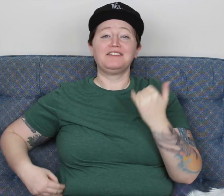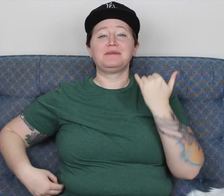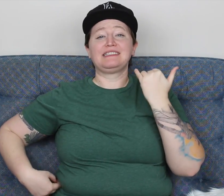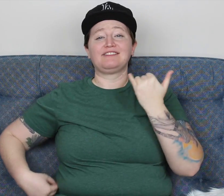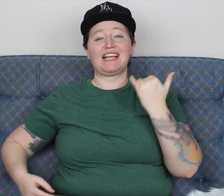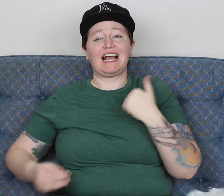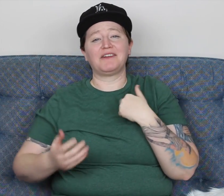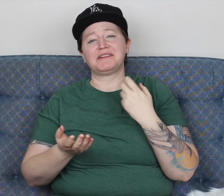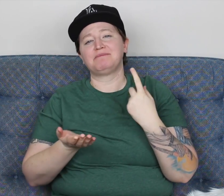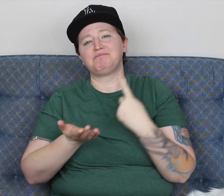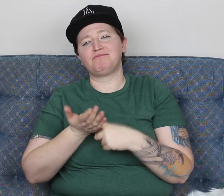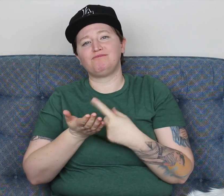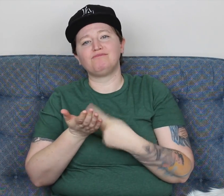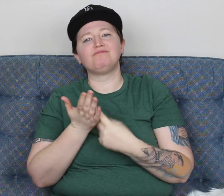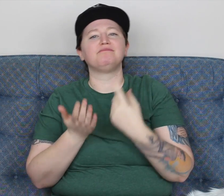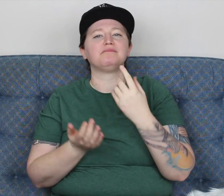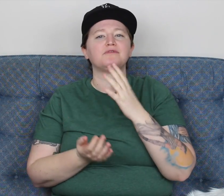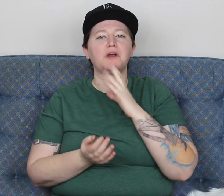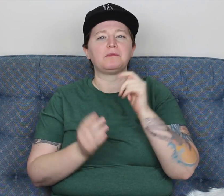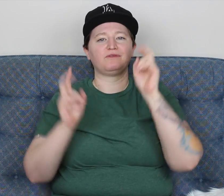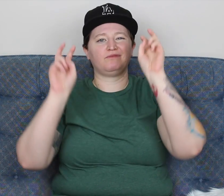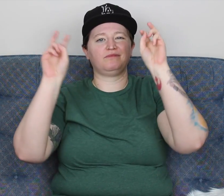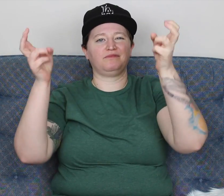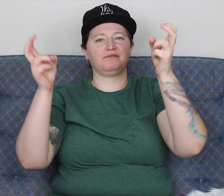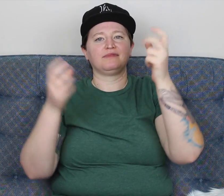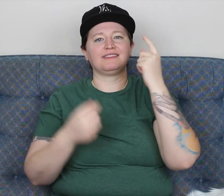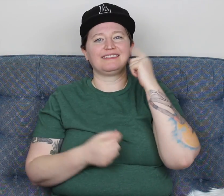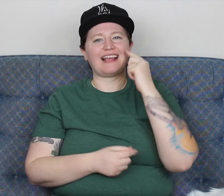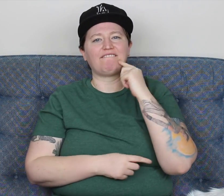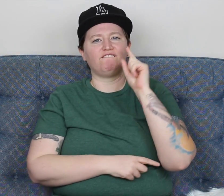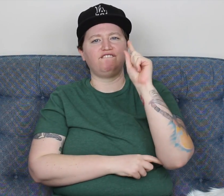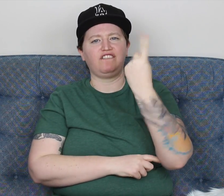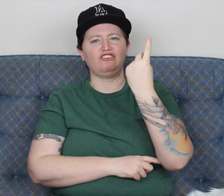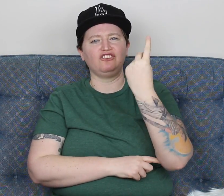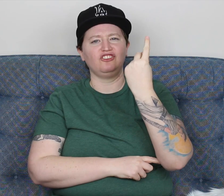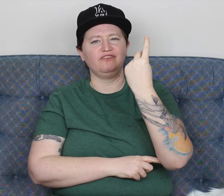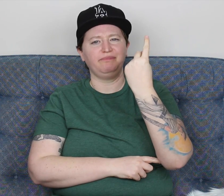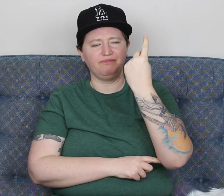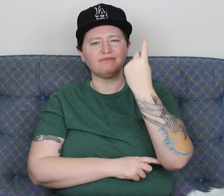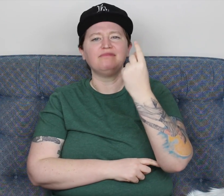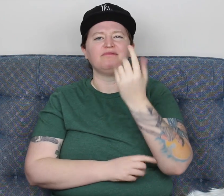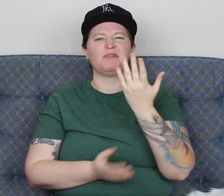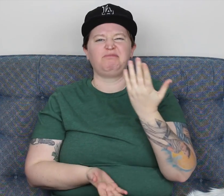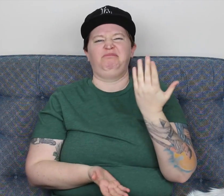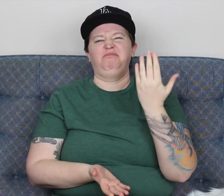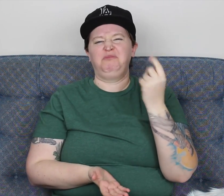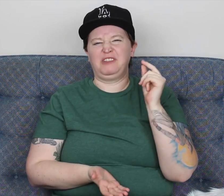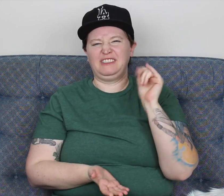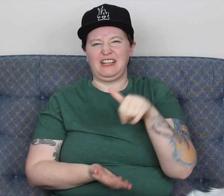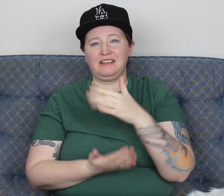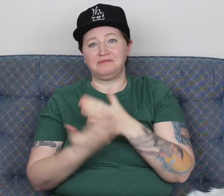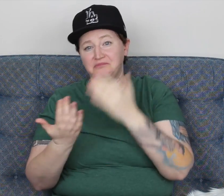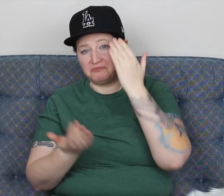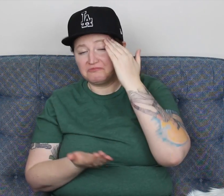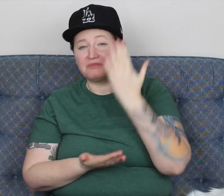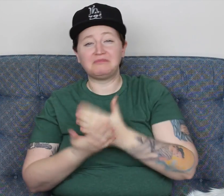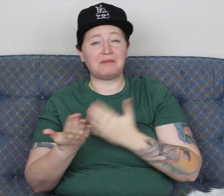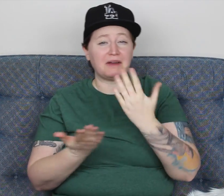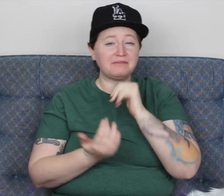So, today I wanted to talk about the topic of Deaf first. So you might be wondering what it is.